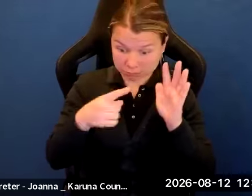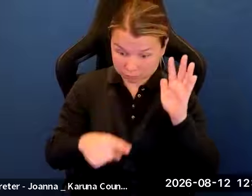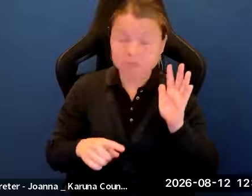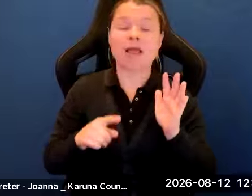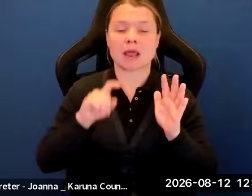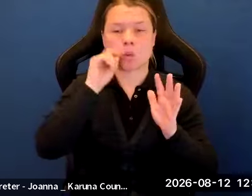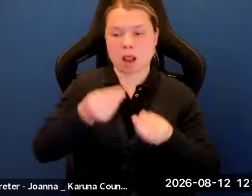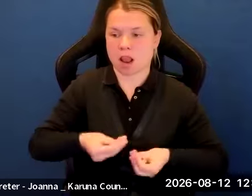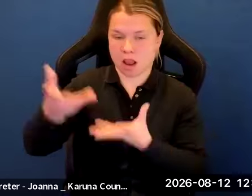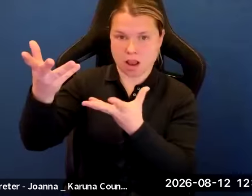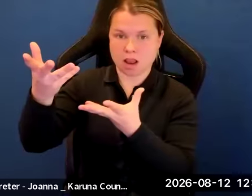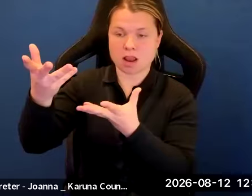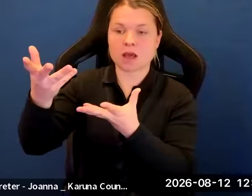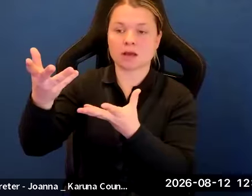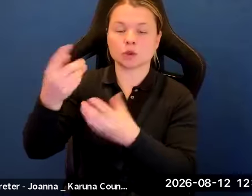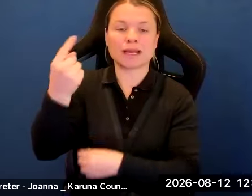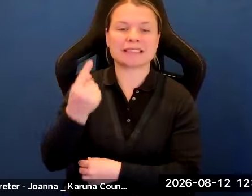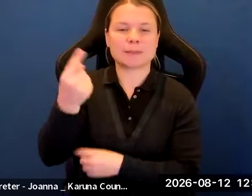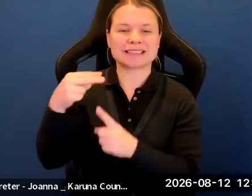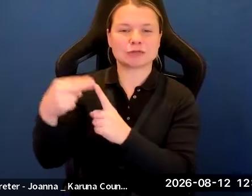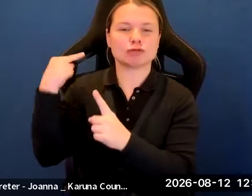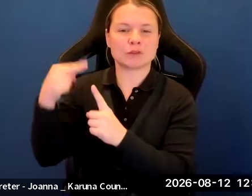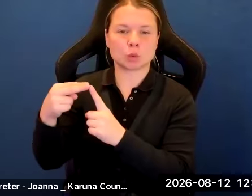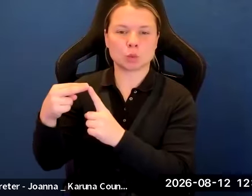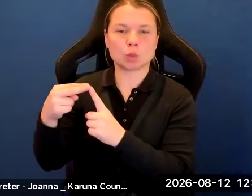applications in they will be screened for eligibility and